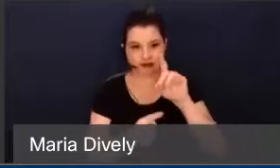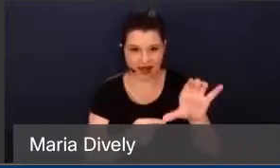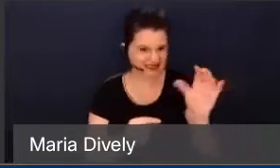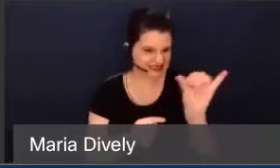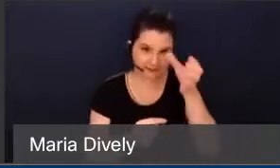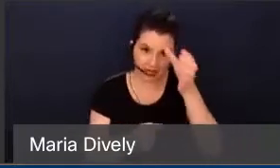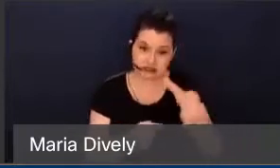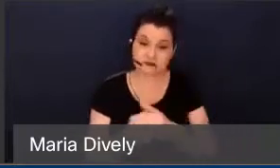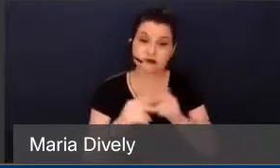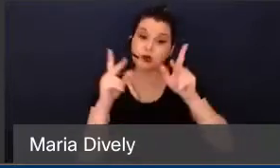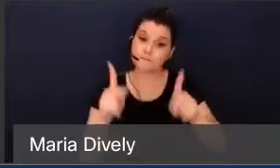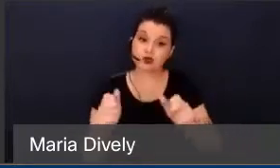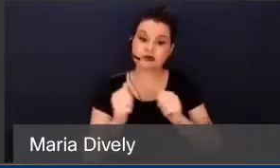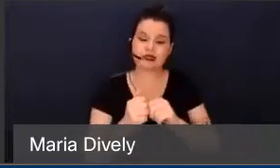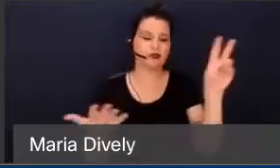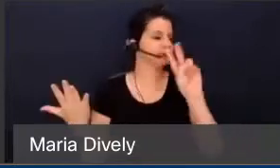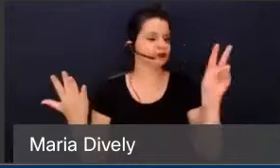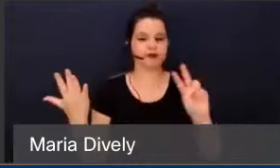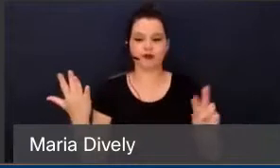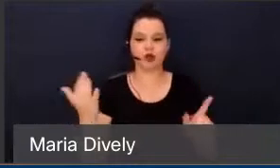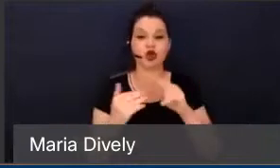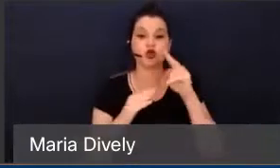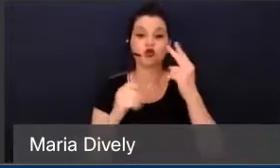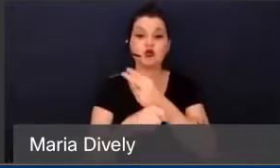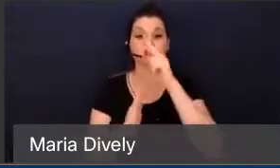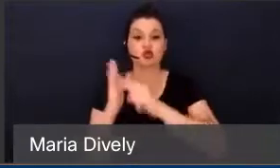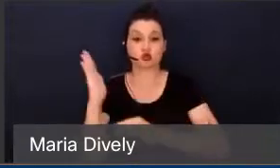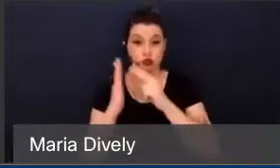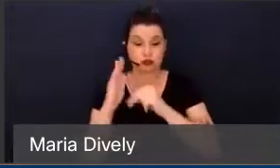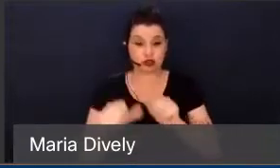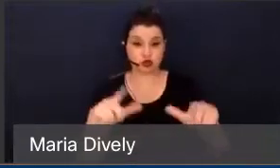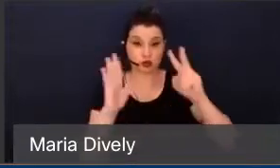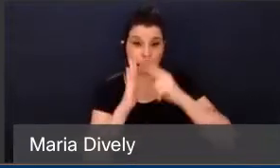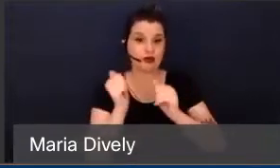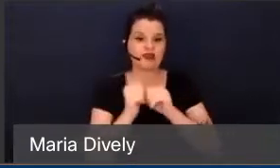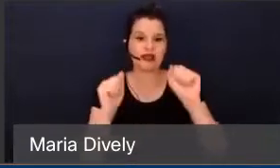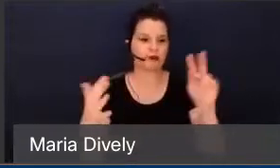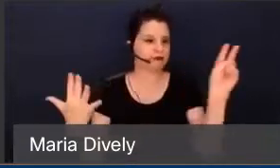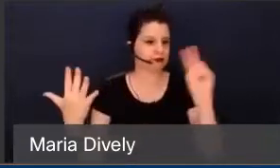Uh, so someone can skim or use a screen reader and they're able to quickly scan through the list of